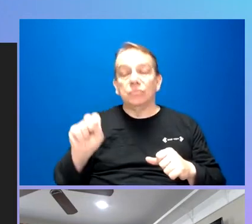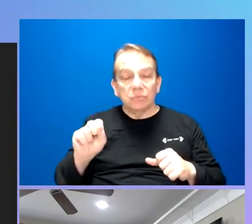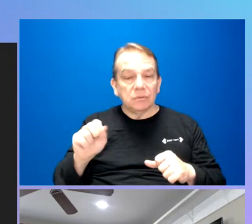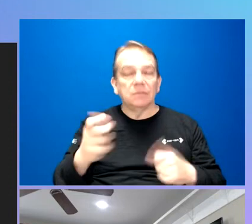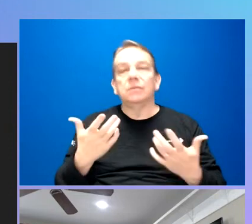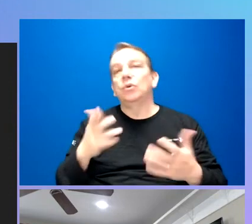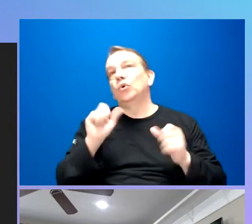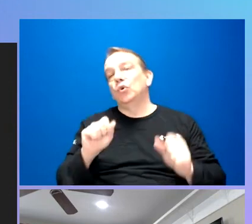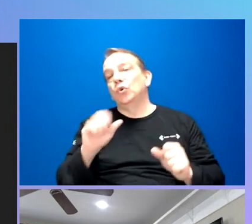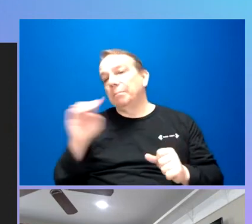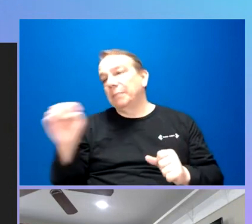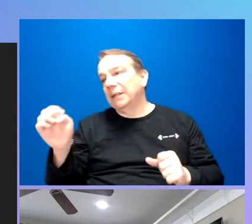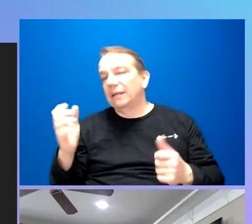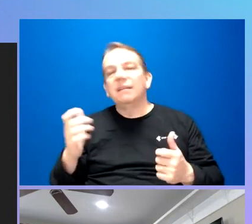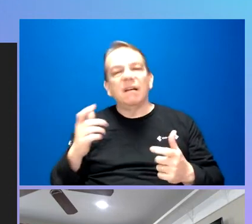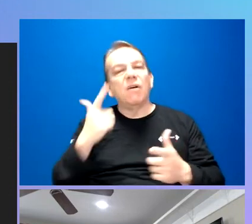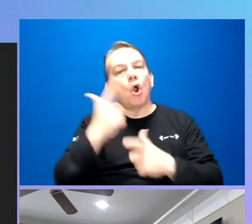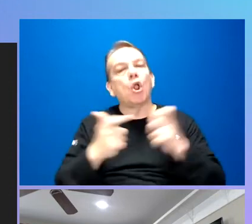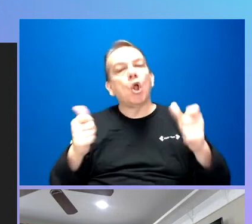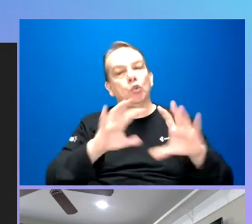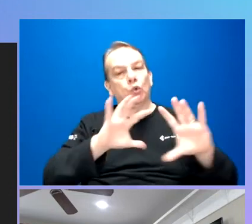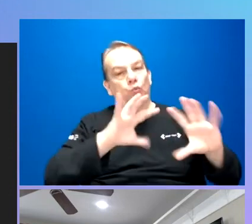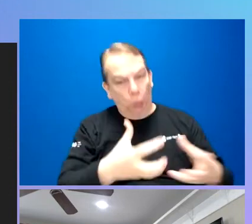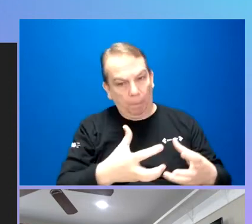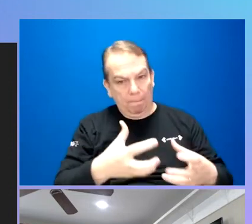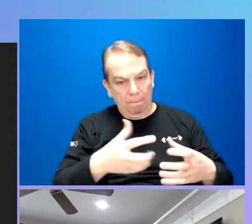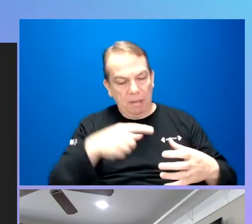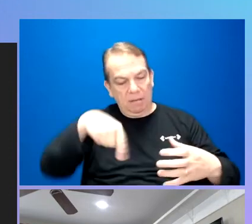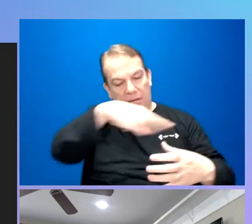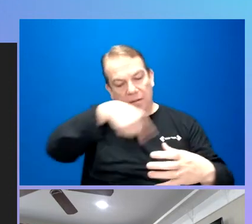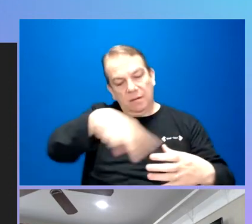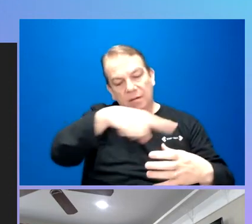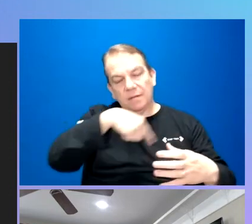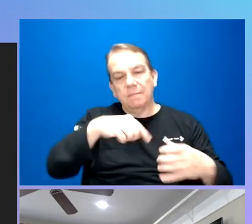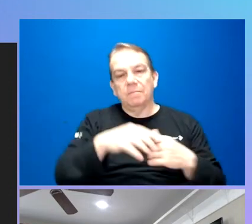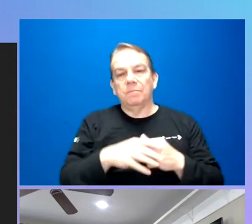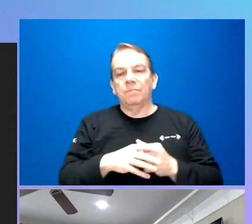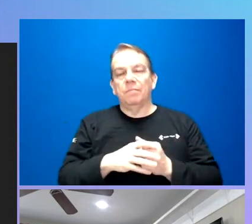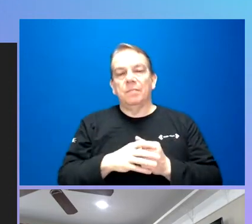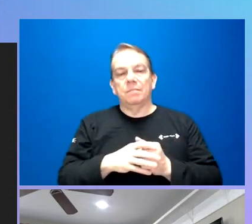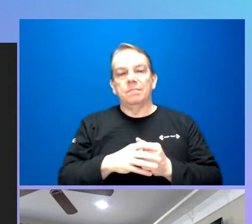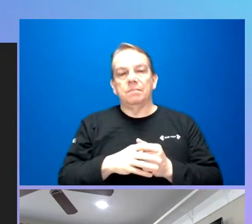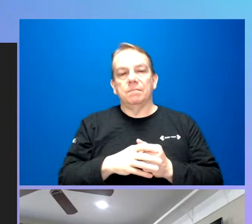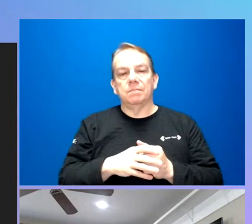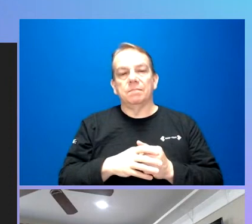larger meeting where where they're communicating what's